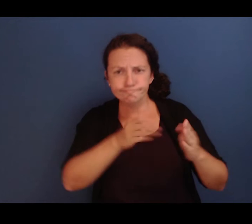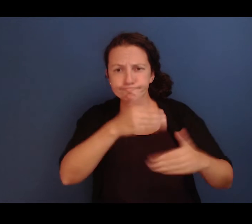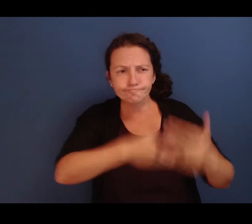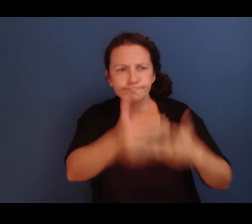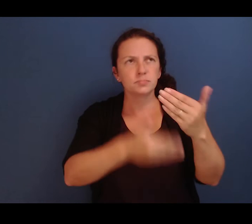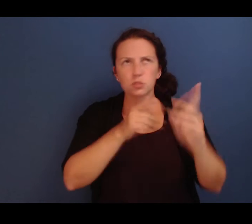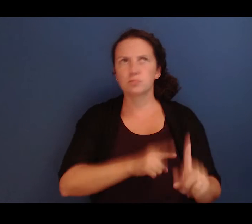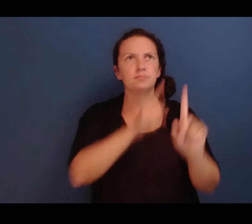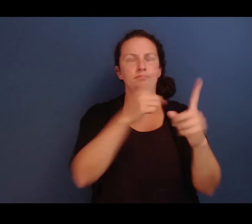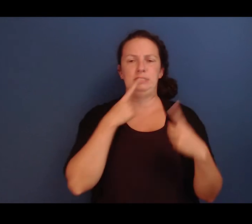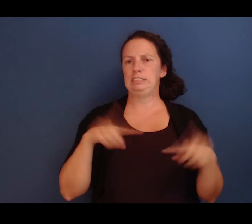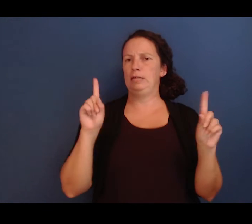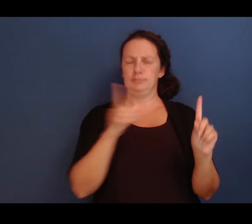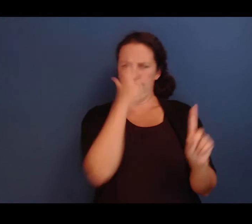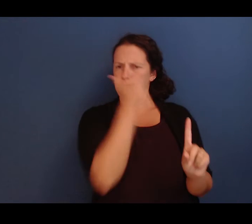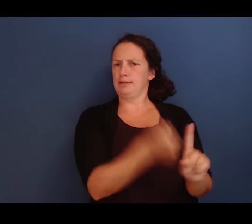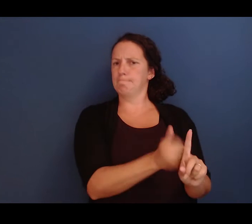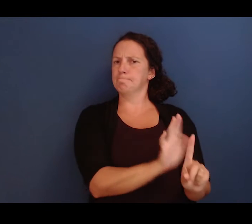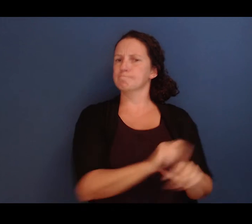their success, whatever they determine it to be.